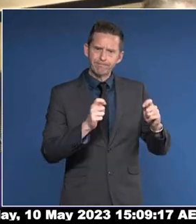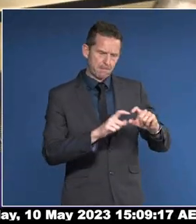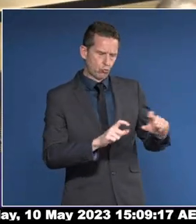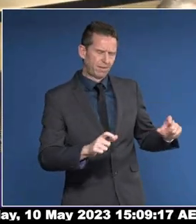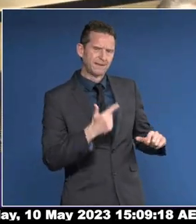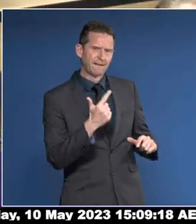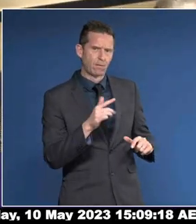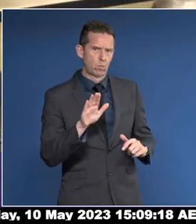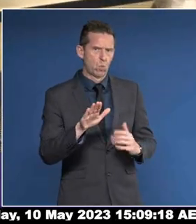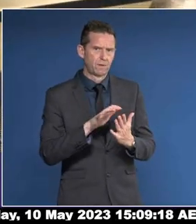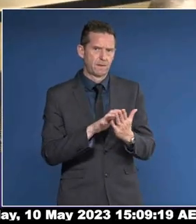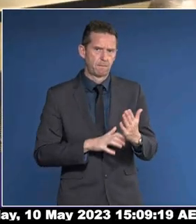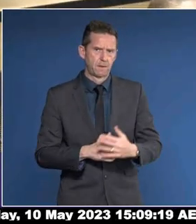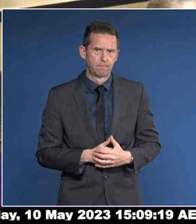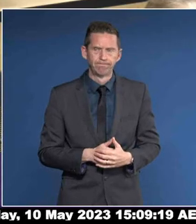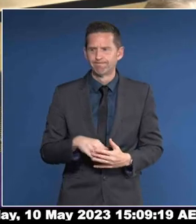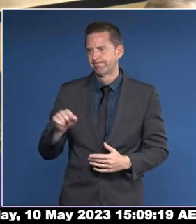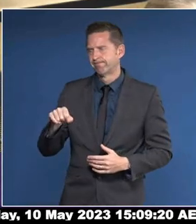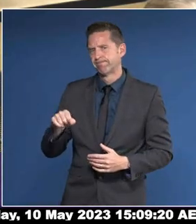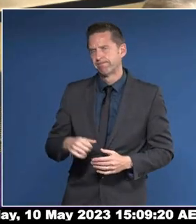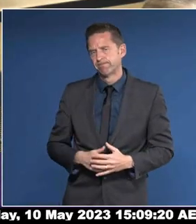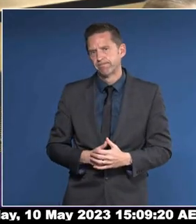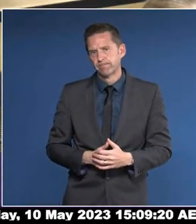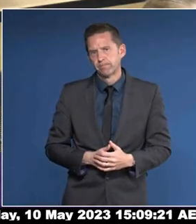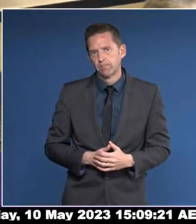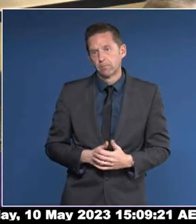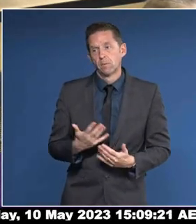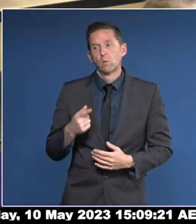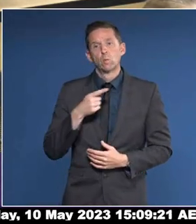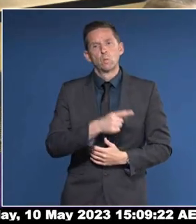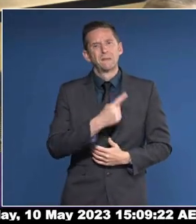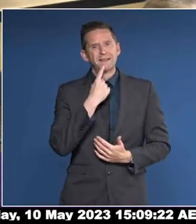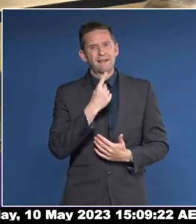Yes. MS MAHONY: And you say at that statement that, to the best of your